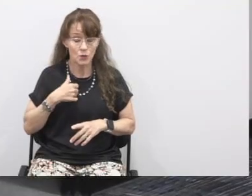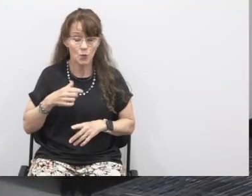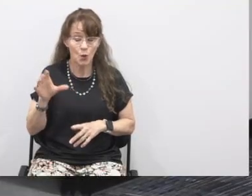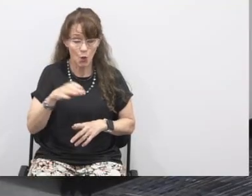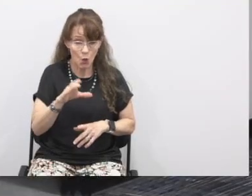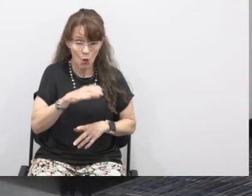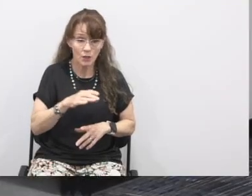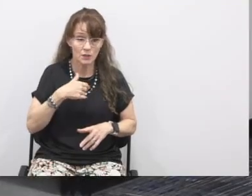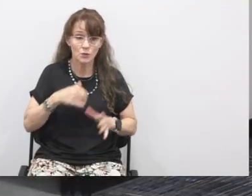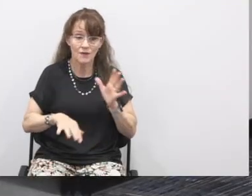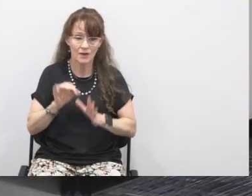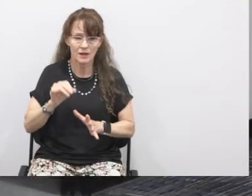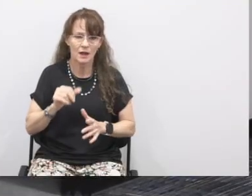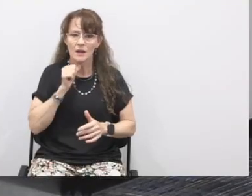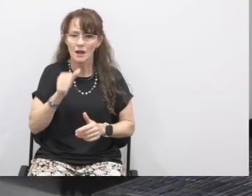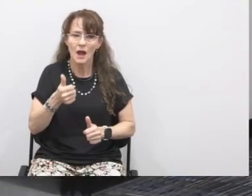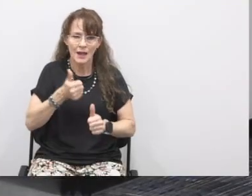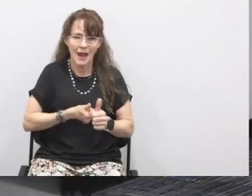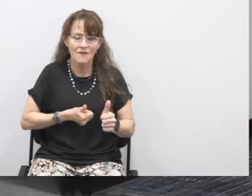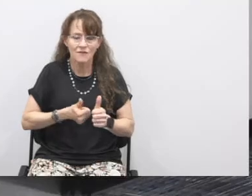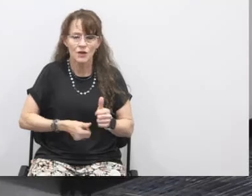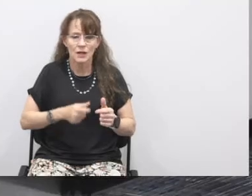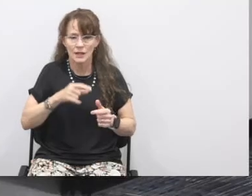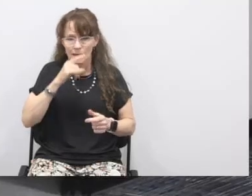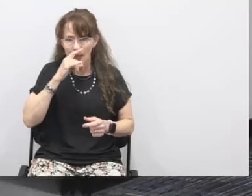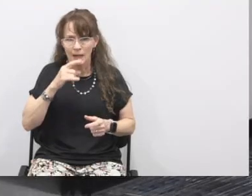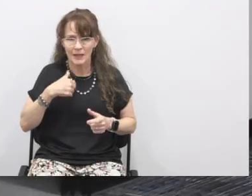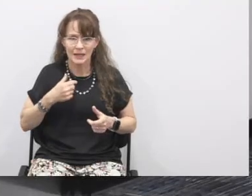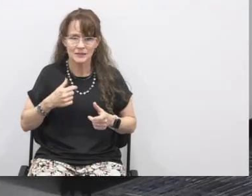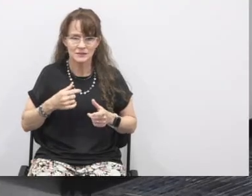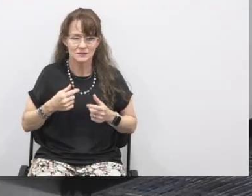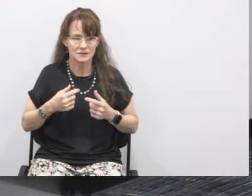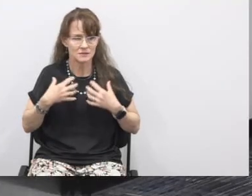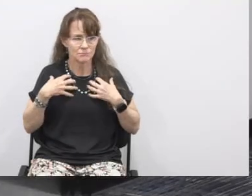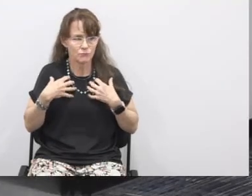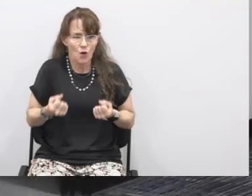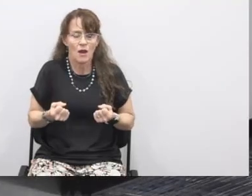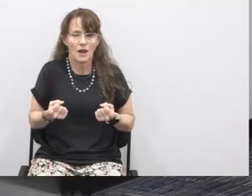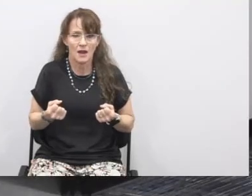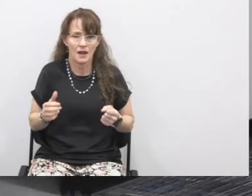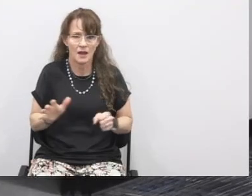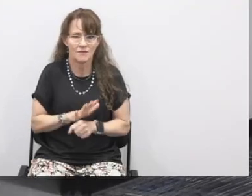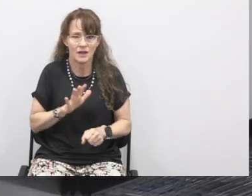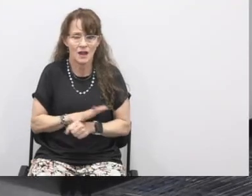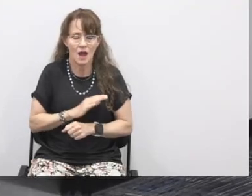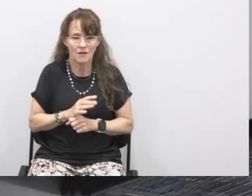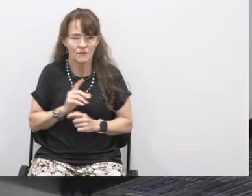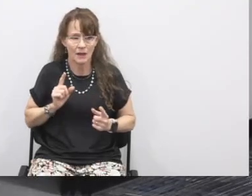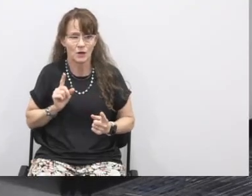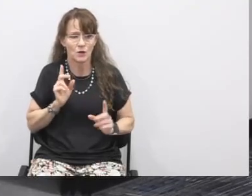And not every kid is outgoing enough to show up to the clubs they don't know, people they've never met before.